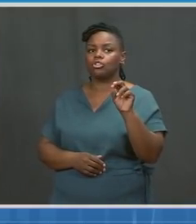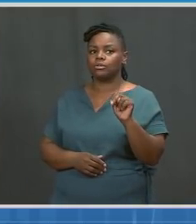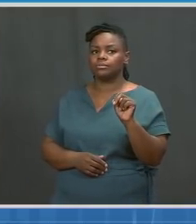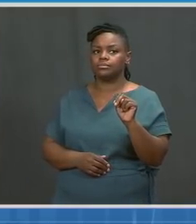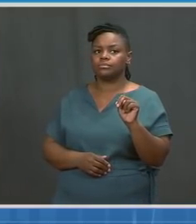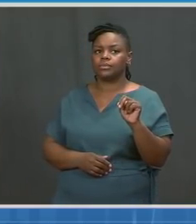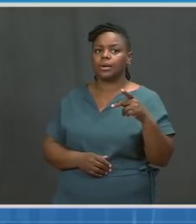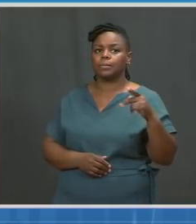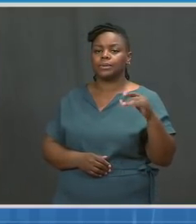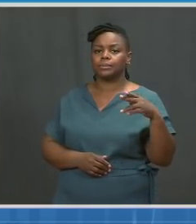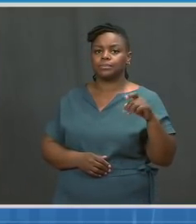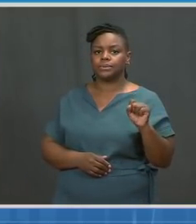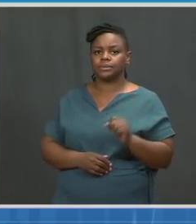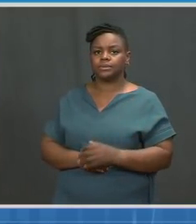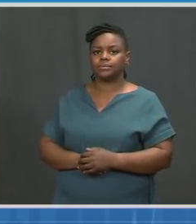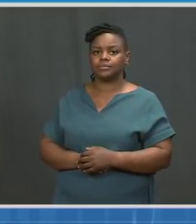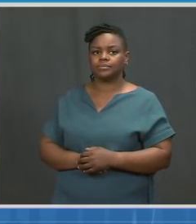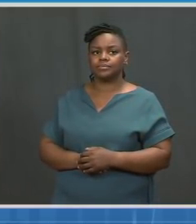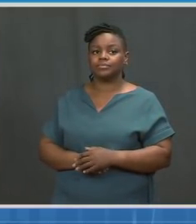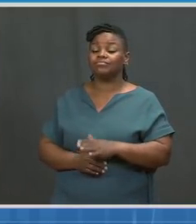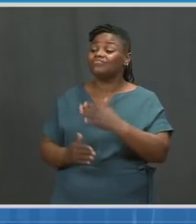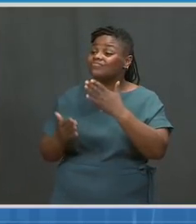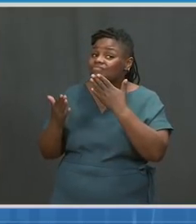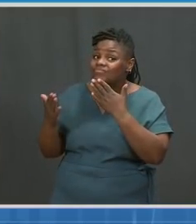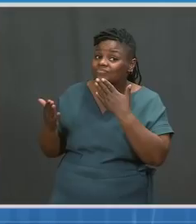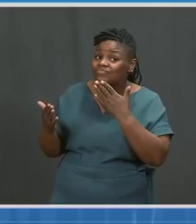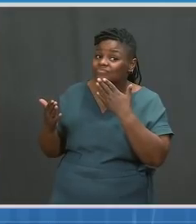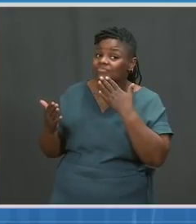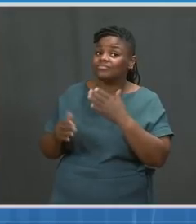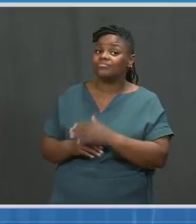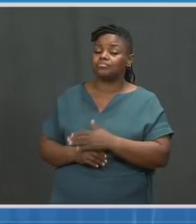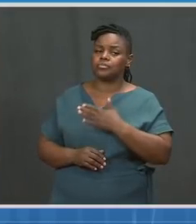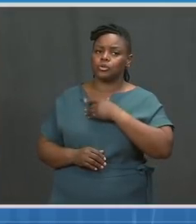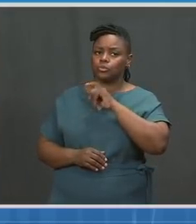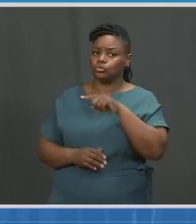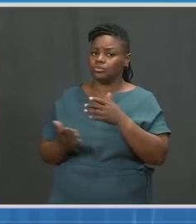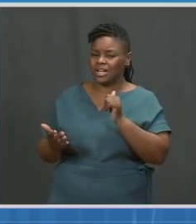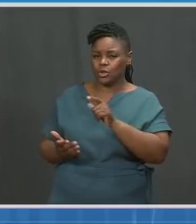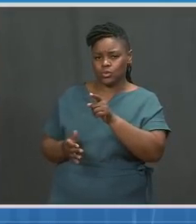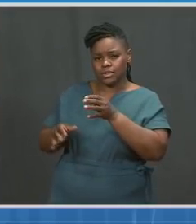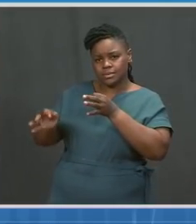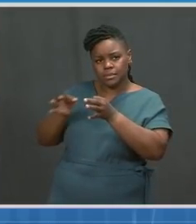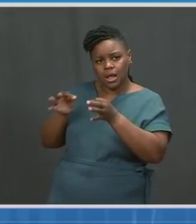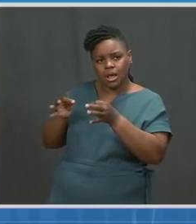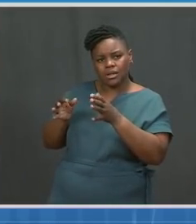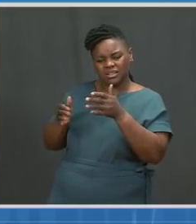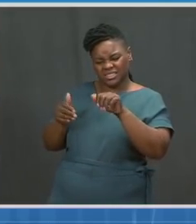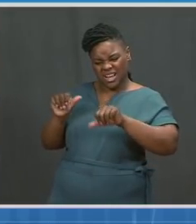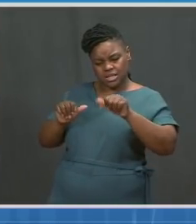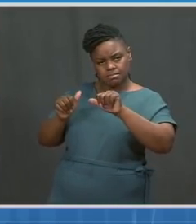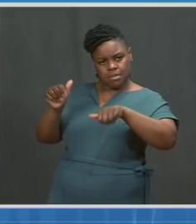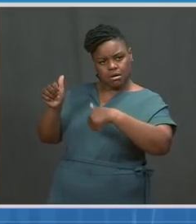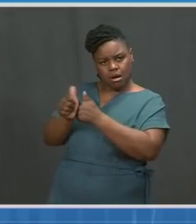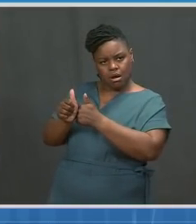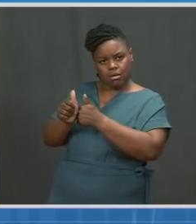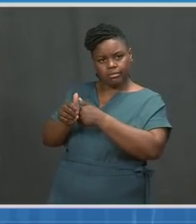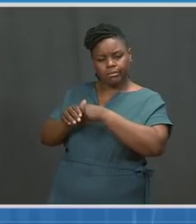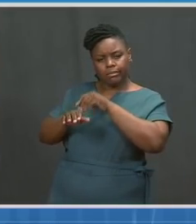The Press: Hi. Thanks for taking my question. Can you guys explain the science behind the guidance change at this moment? Is the understanding